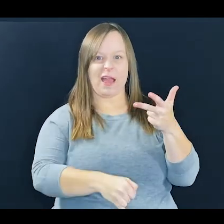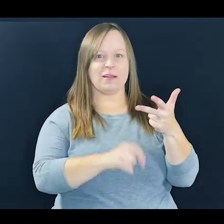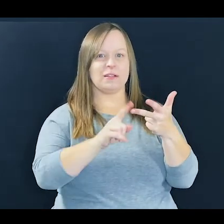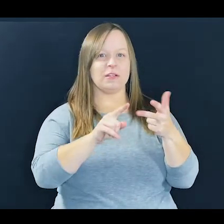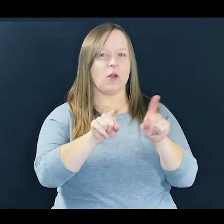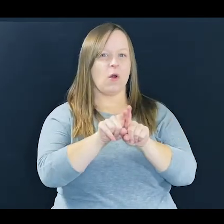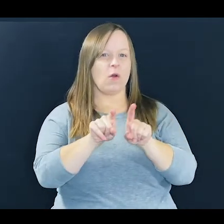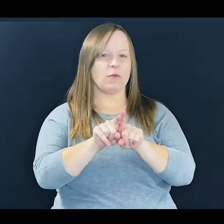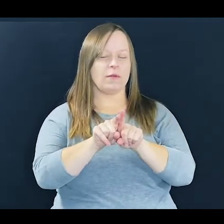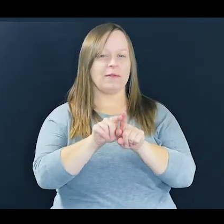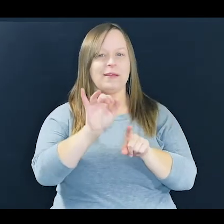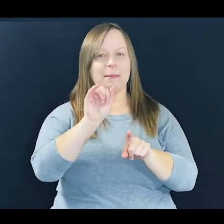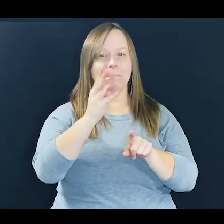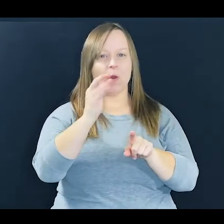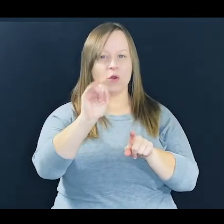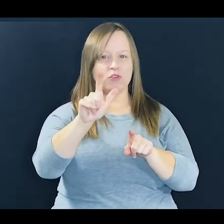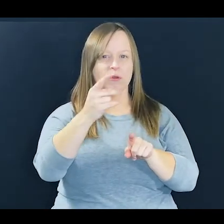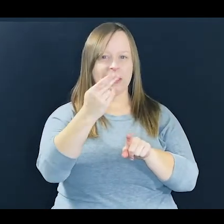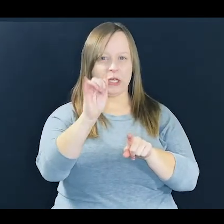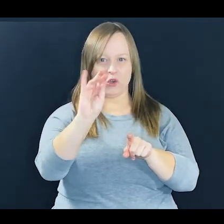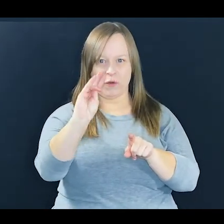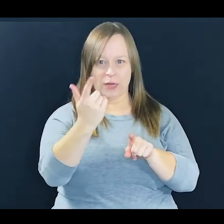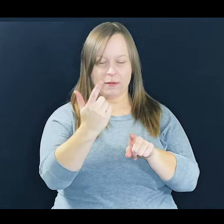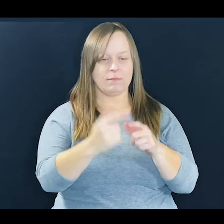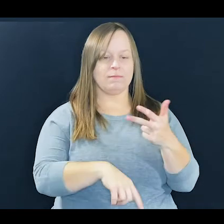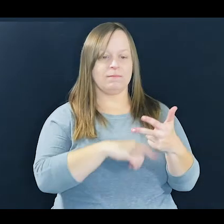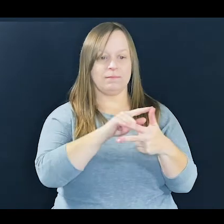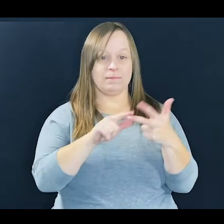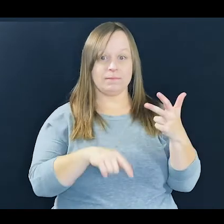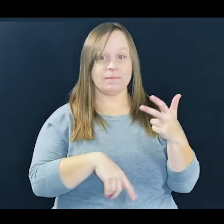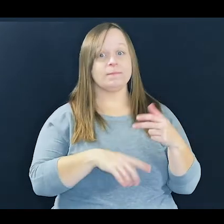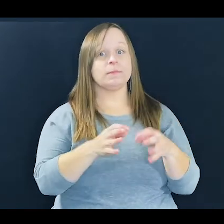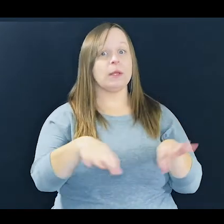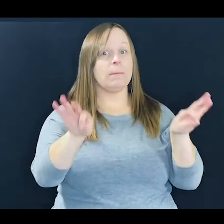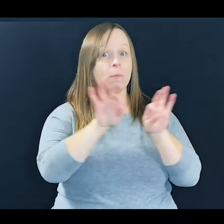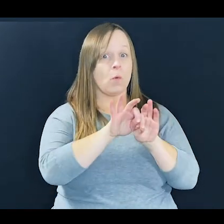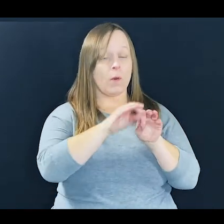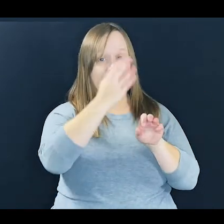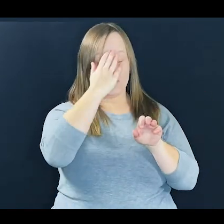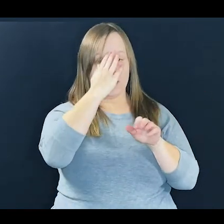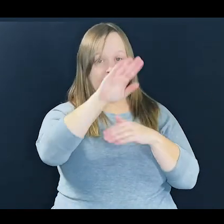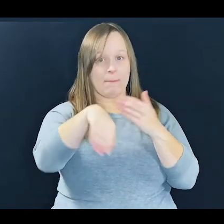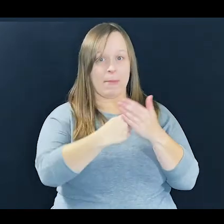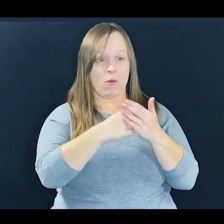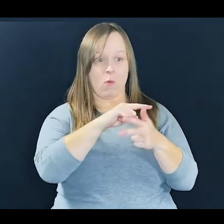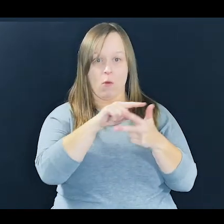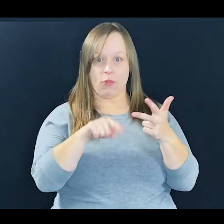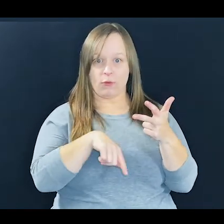is also known as an impartial hearing. The important thing to know about all of these three stages